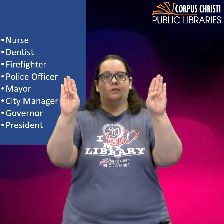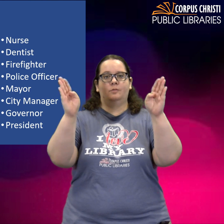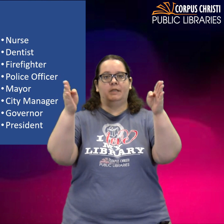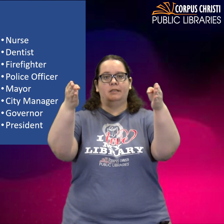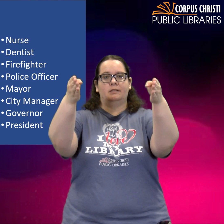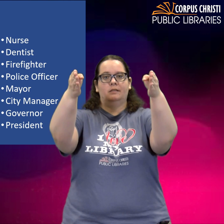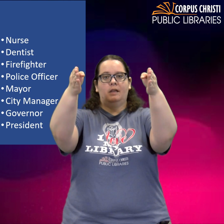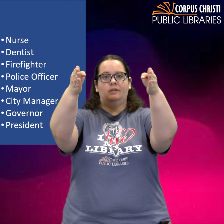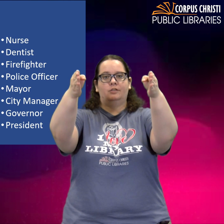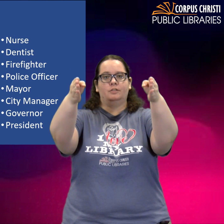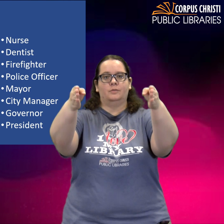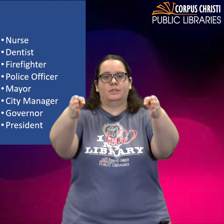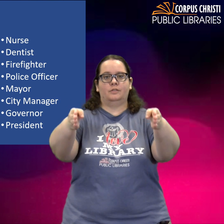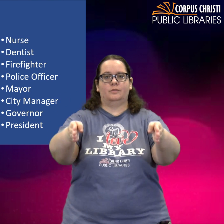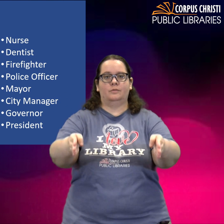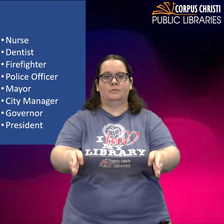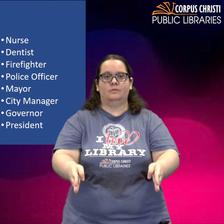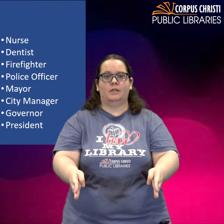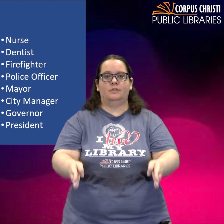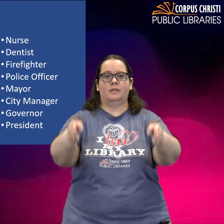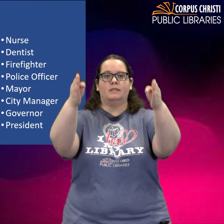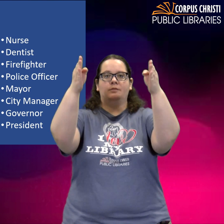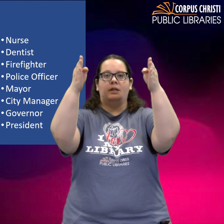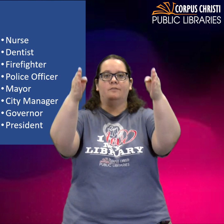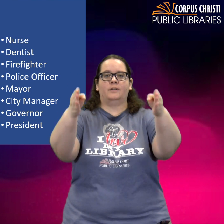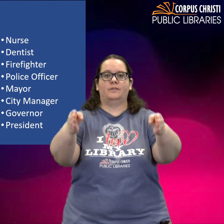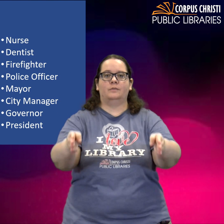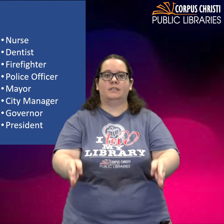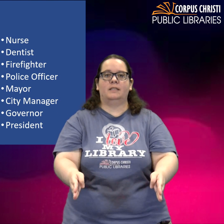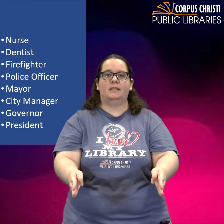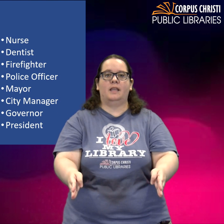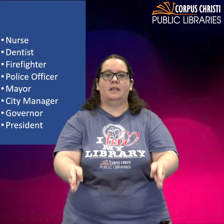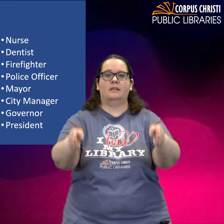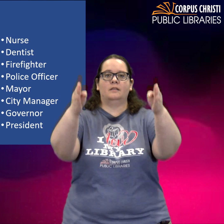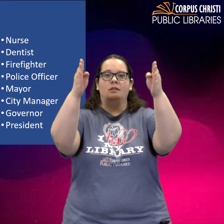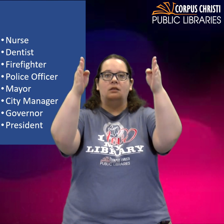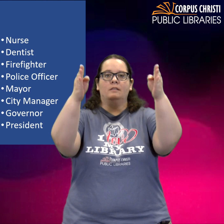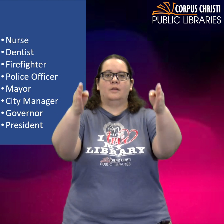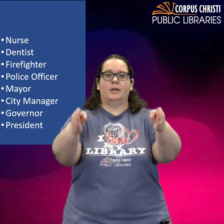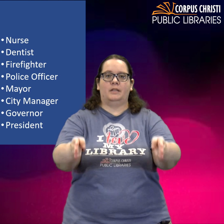two B's and you're just going to draw two lines right in front of you, just indicating a body.